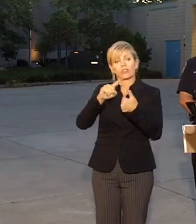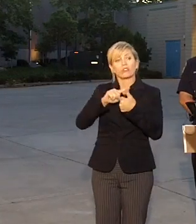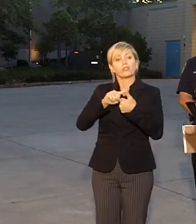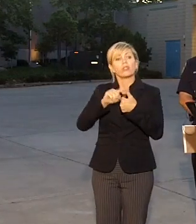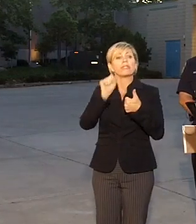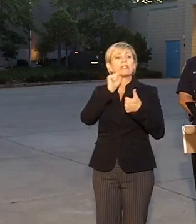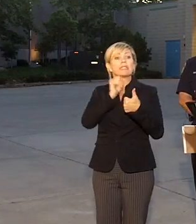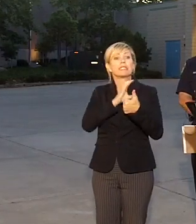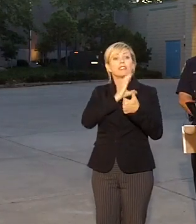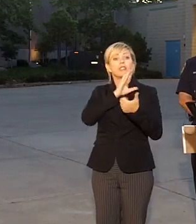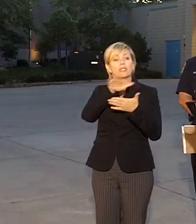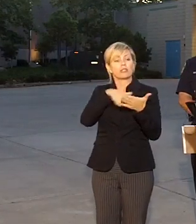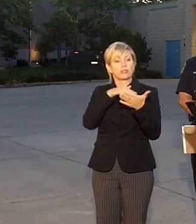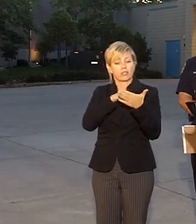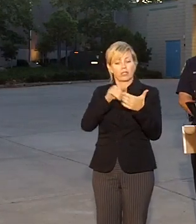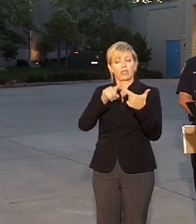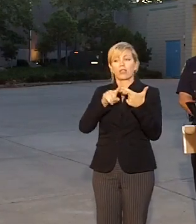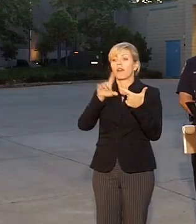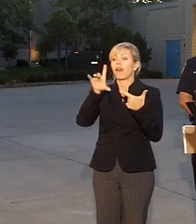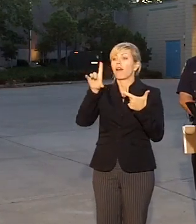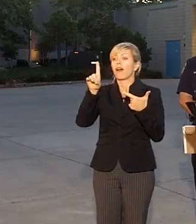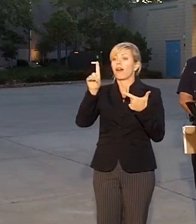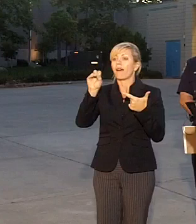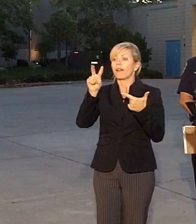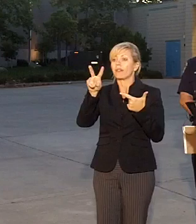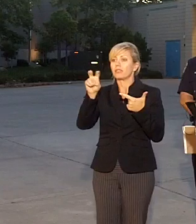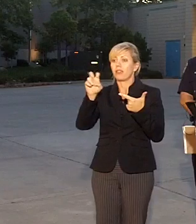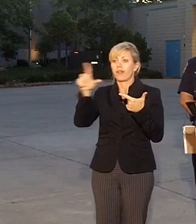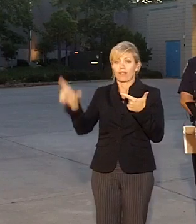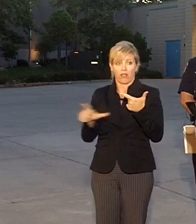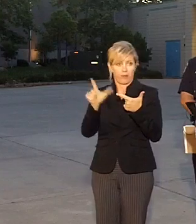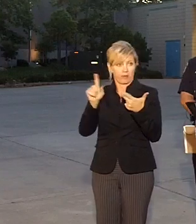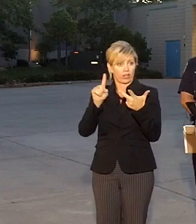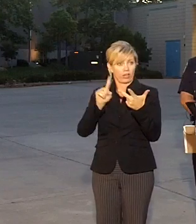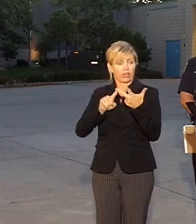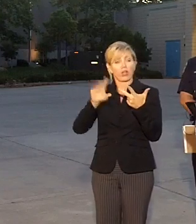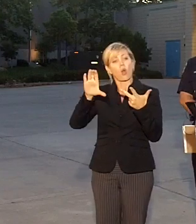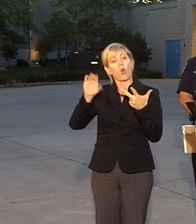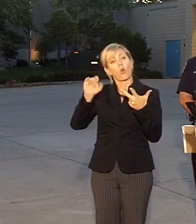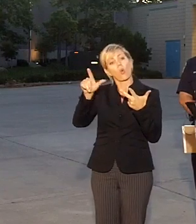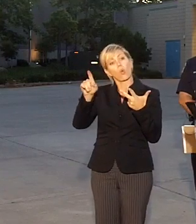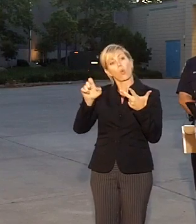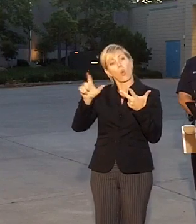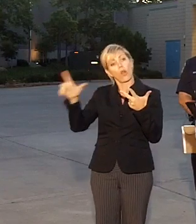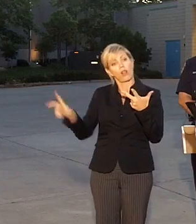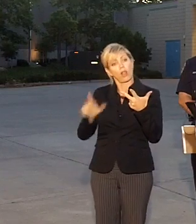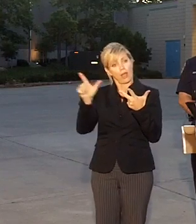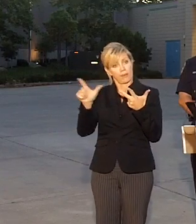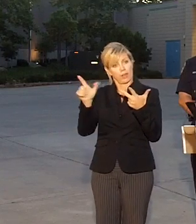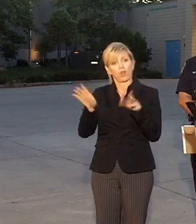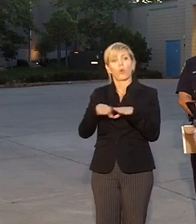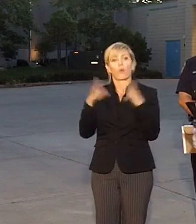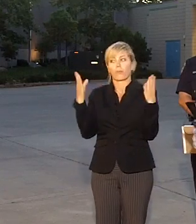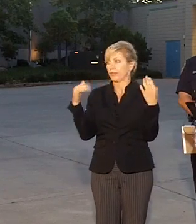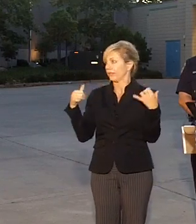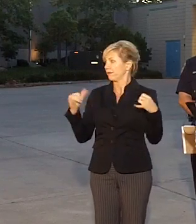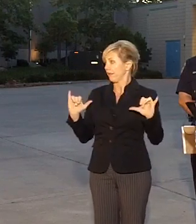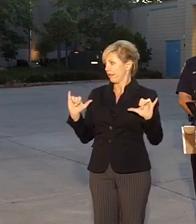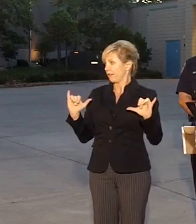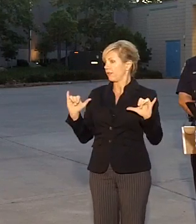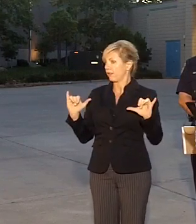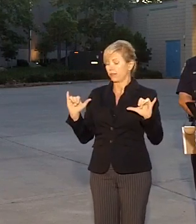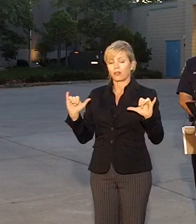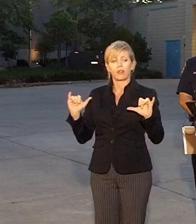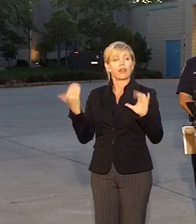the dev library and coal the coal library will continue to remain open again we thank you for